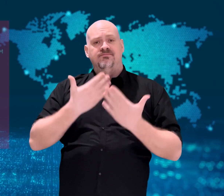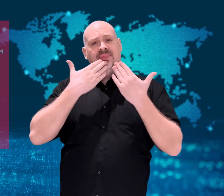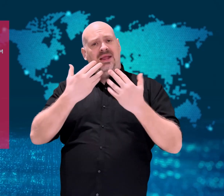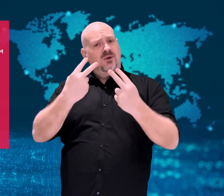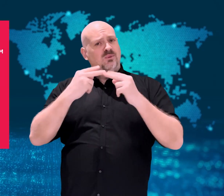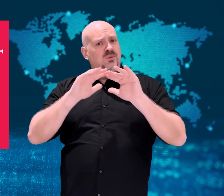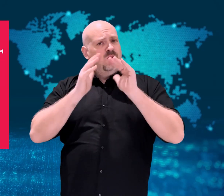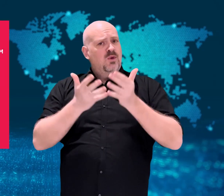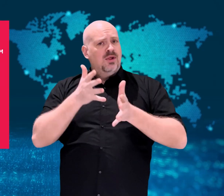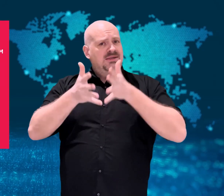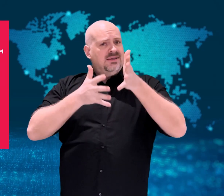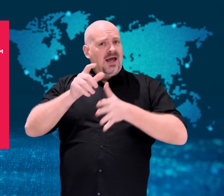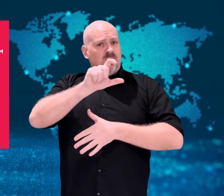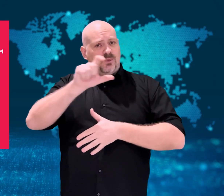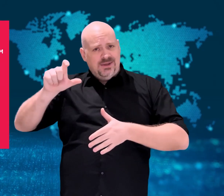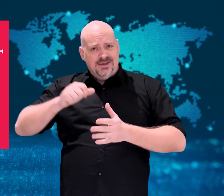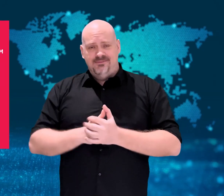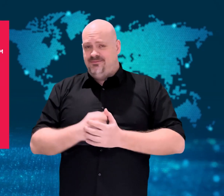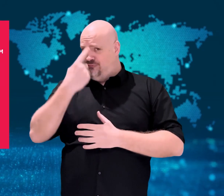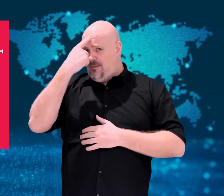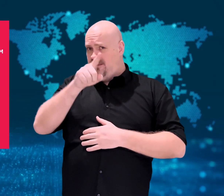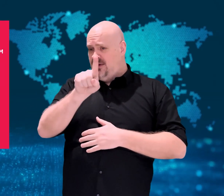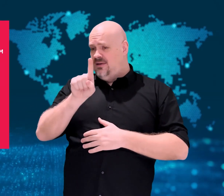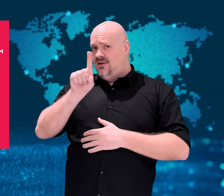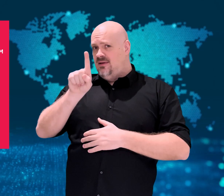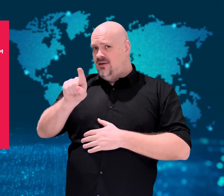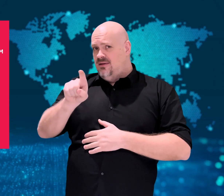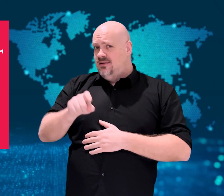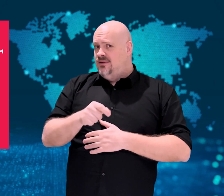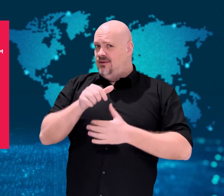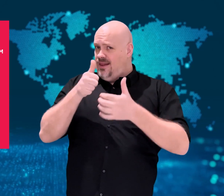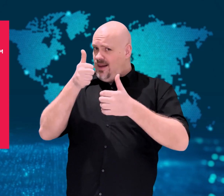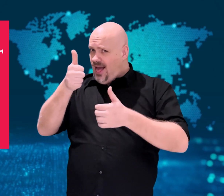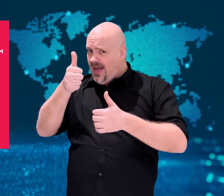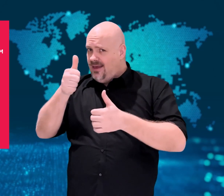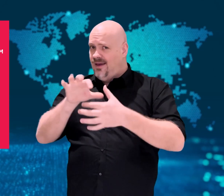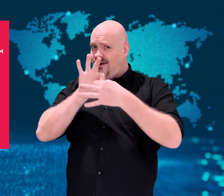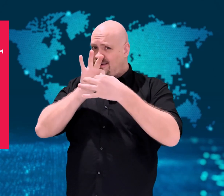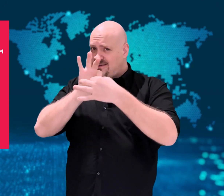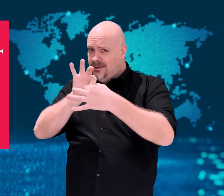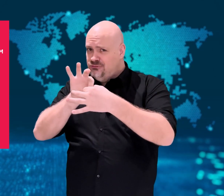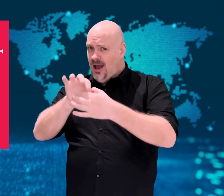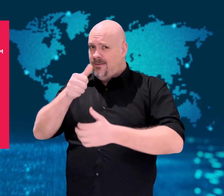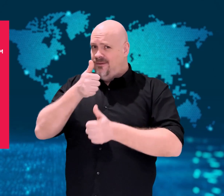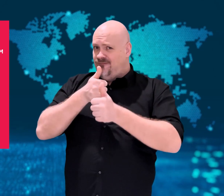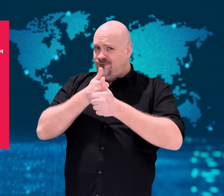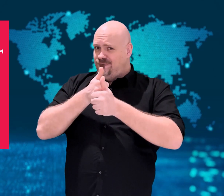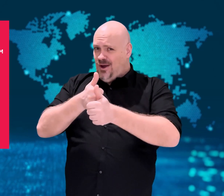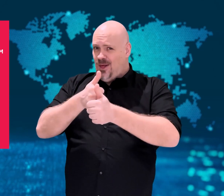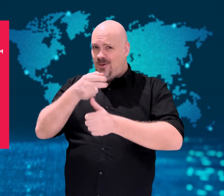Thank you for watching WorldSign Week. Don’t forget to subscribe, like,